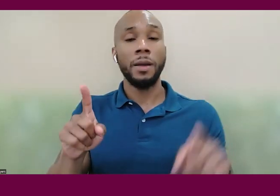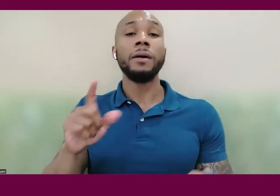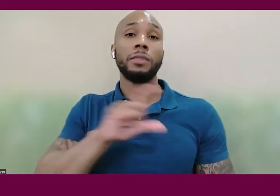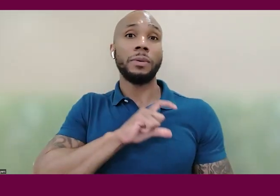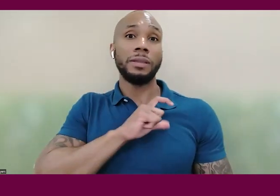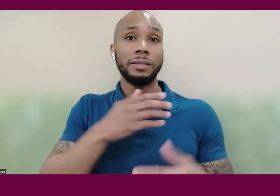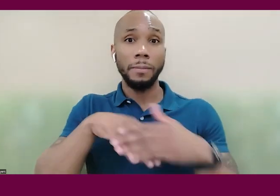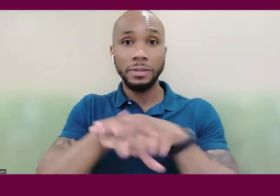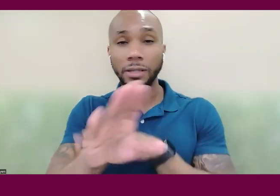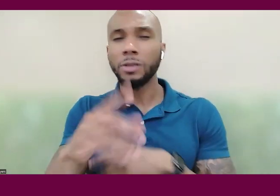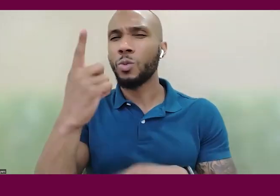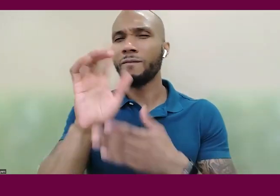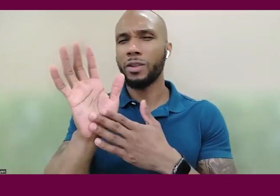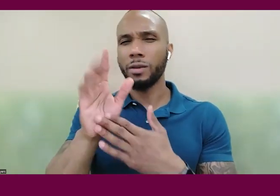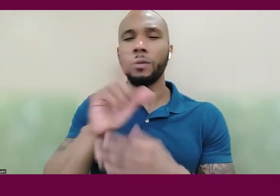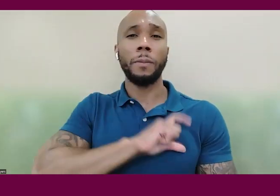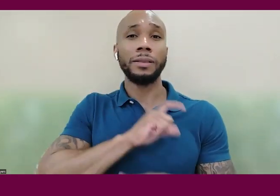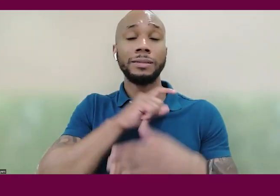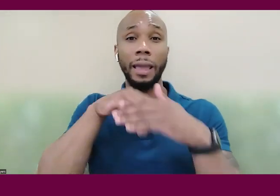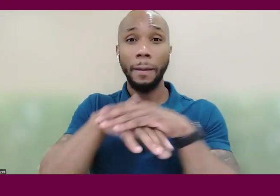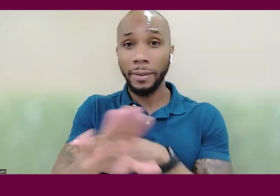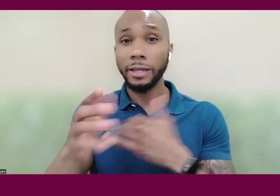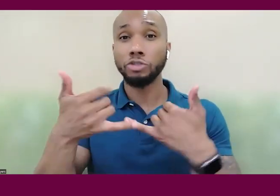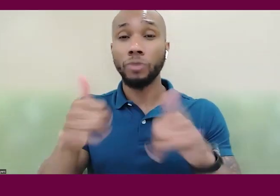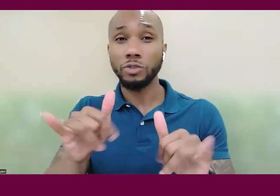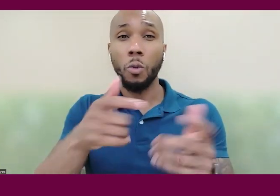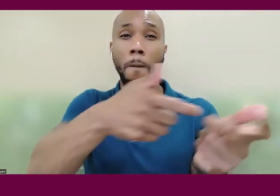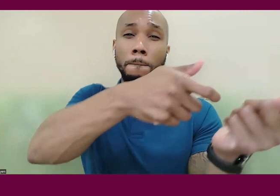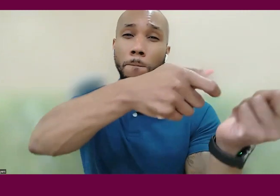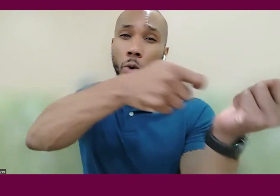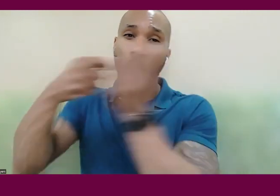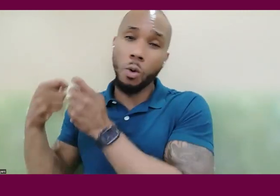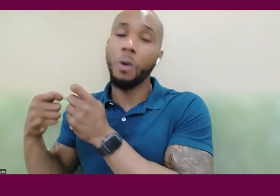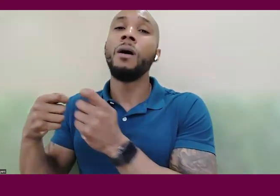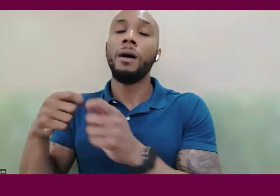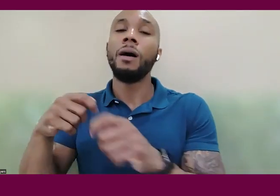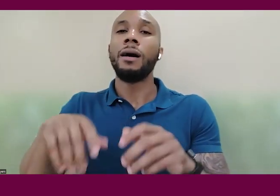There was one video where police came in and tried to pull a student out of the desk, pulled